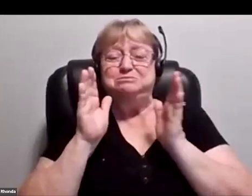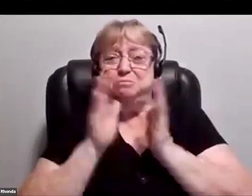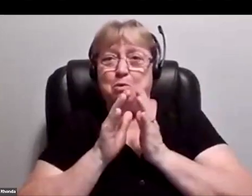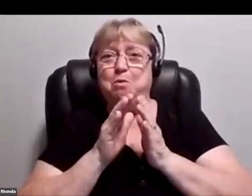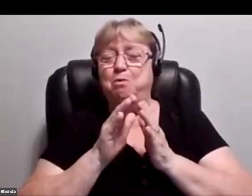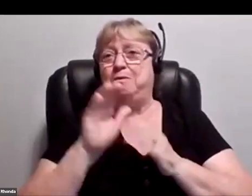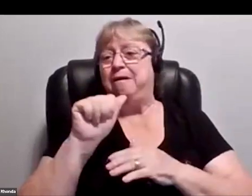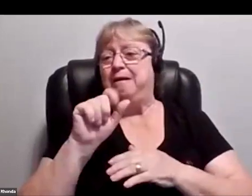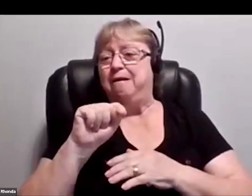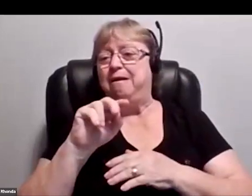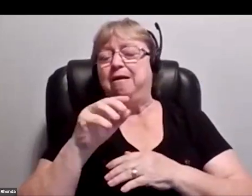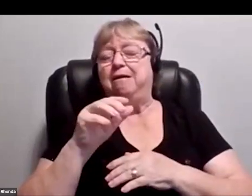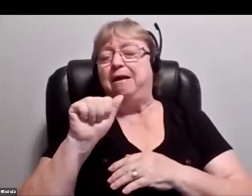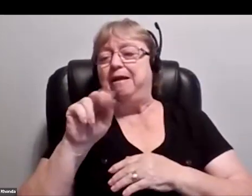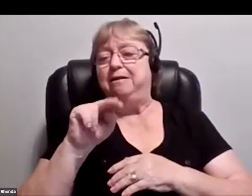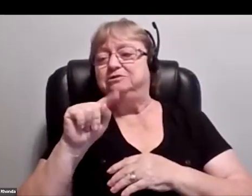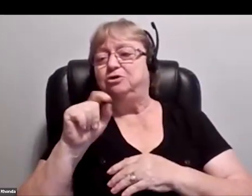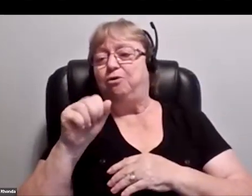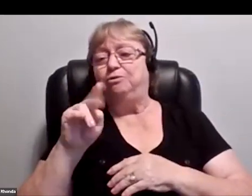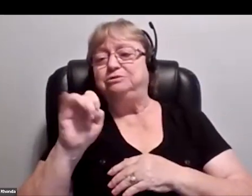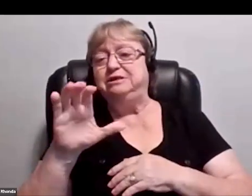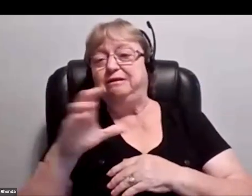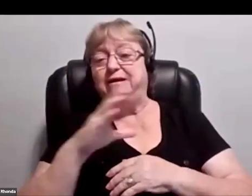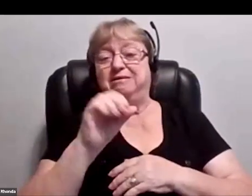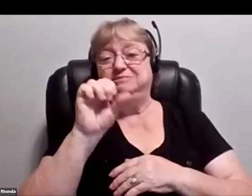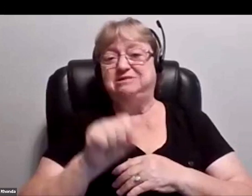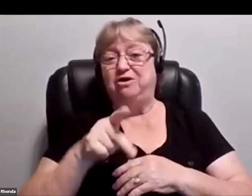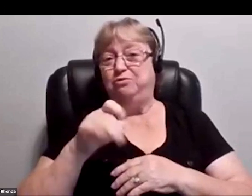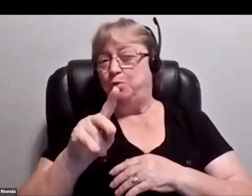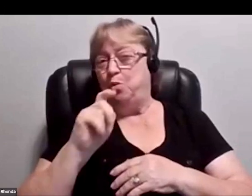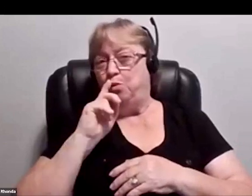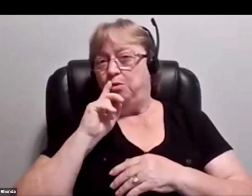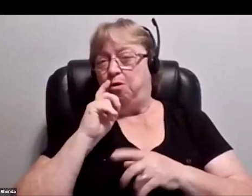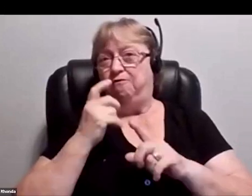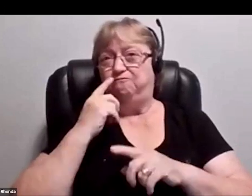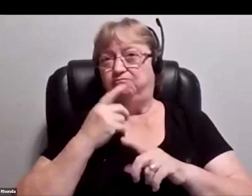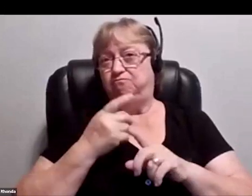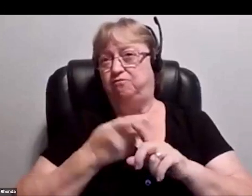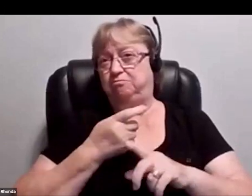books were purchased by the program, and those are checkout only. The rest is really just a selection of what people thought